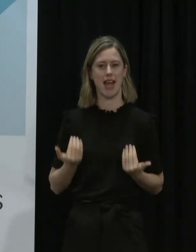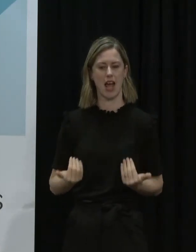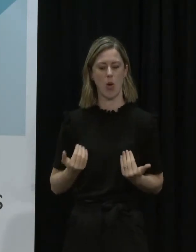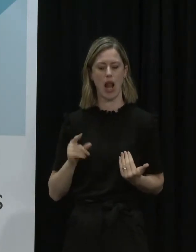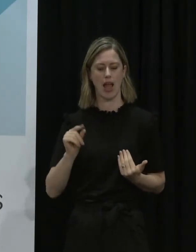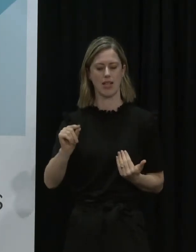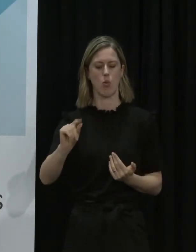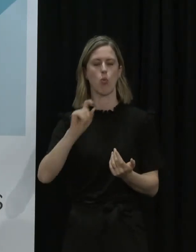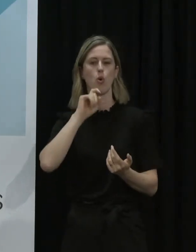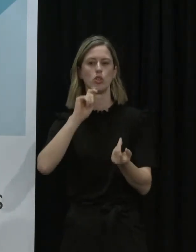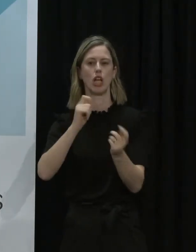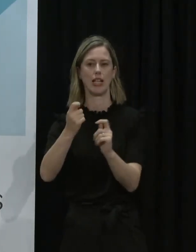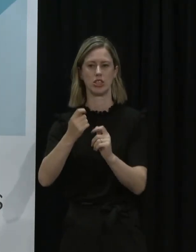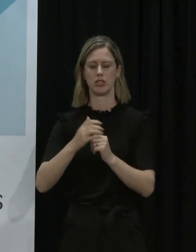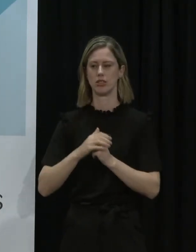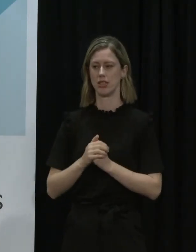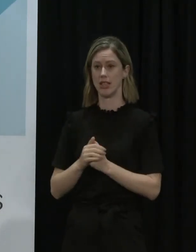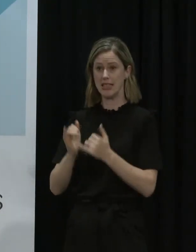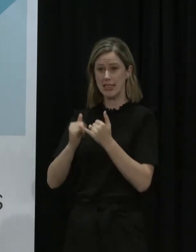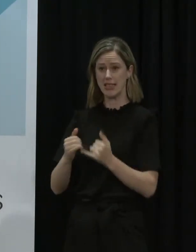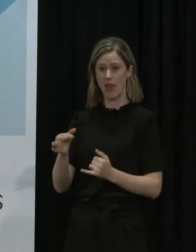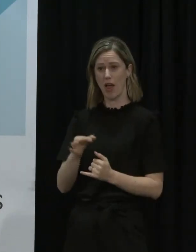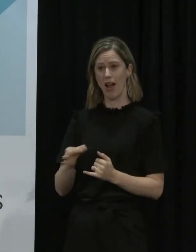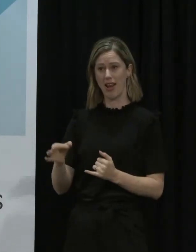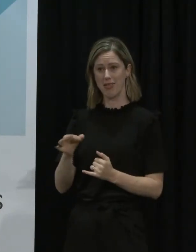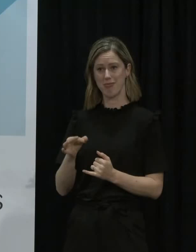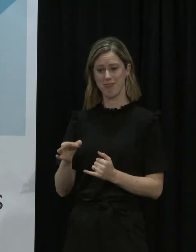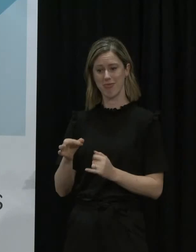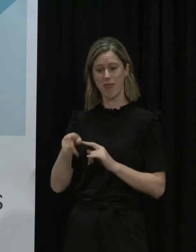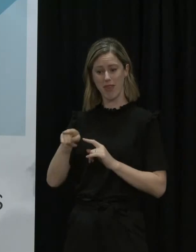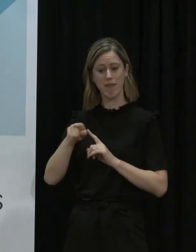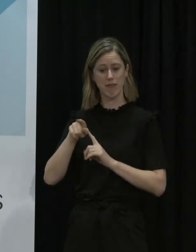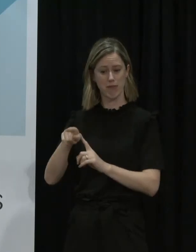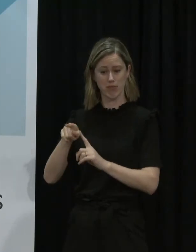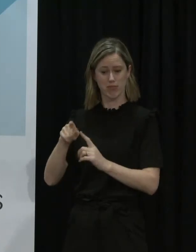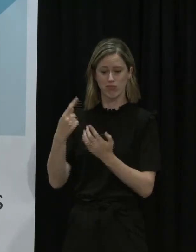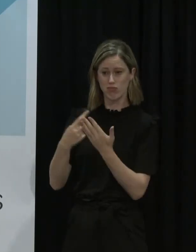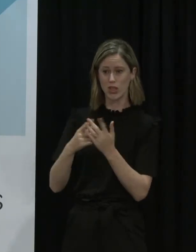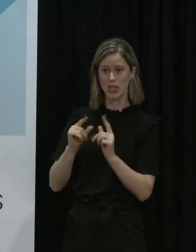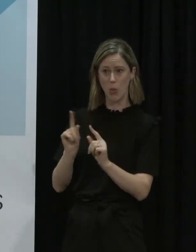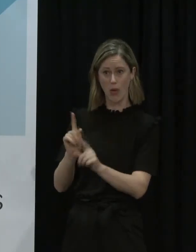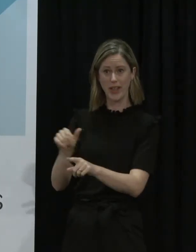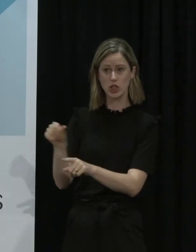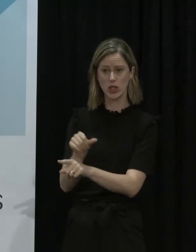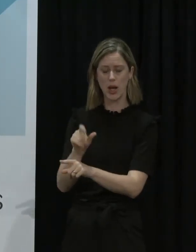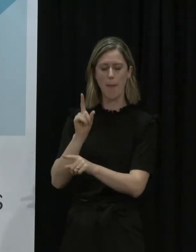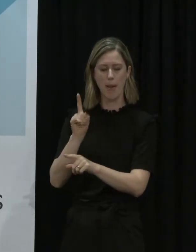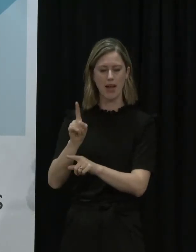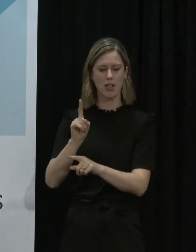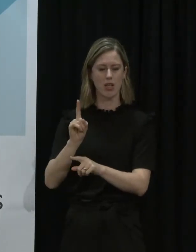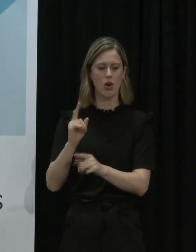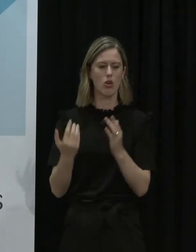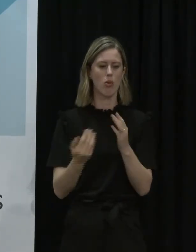as I have said, the way we have applied the criteria in these initial decisions is different.